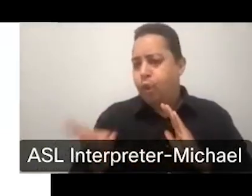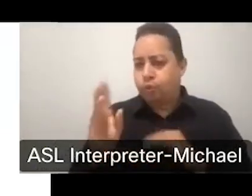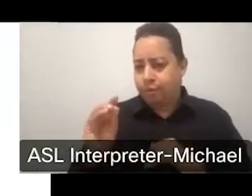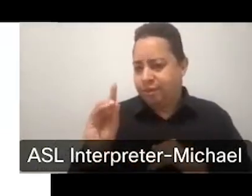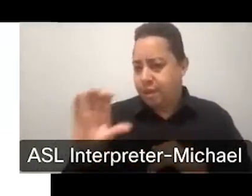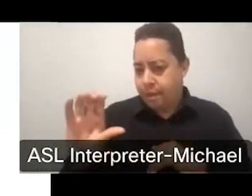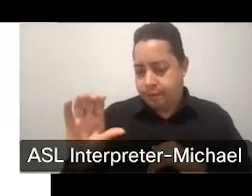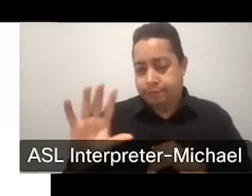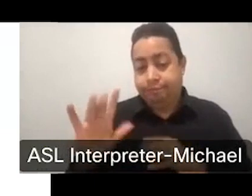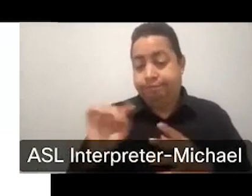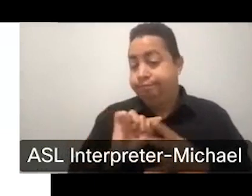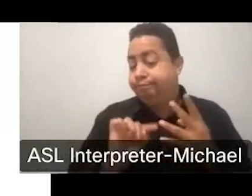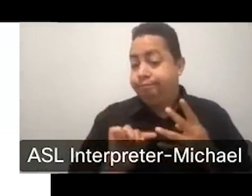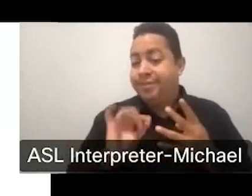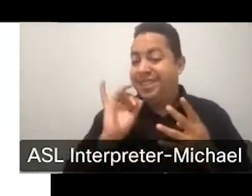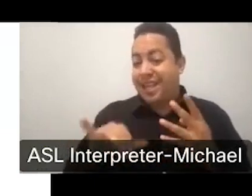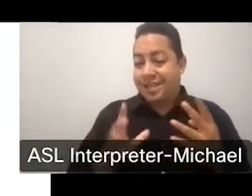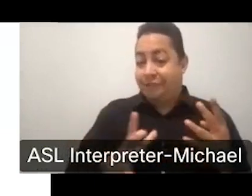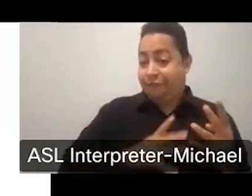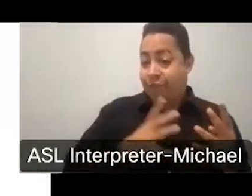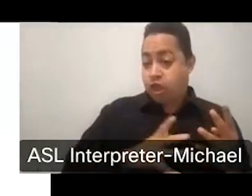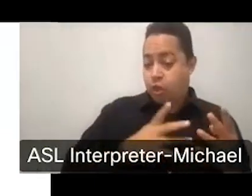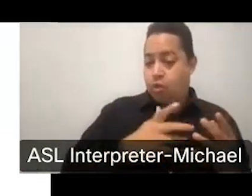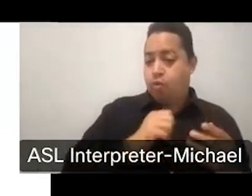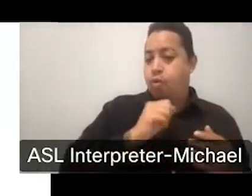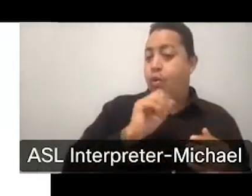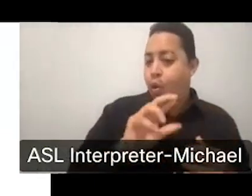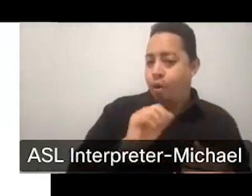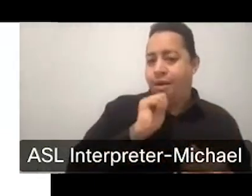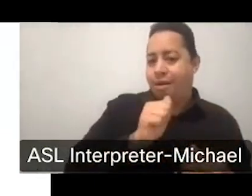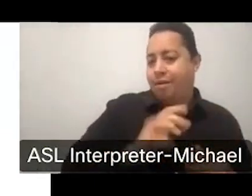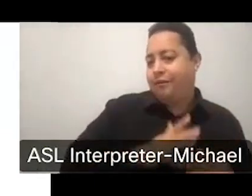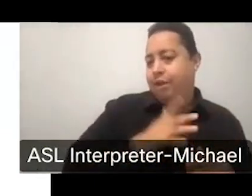These are an official or unofficial transcript and a resume.